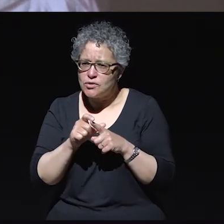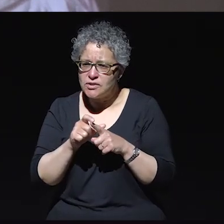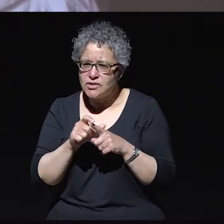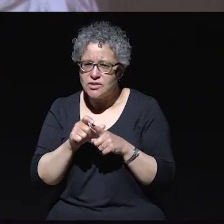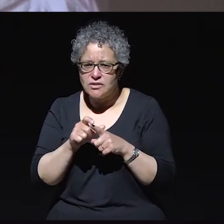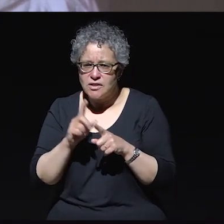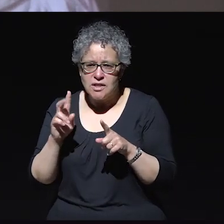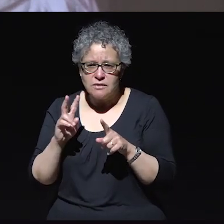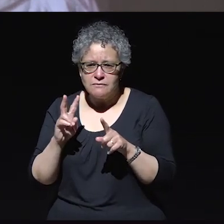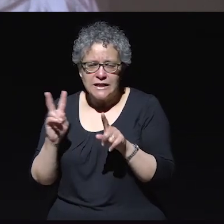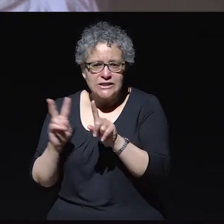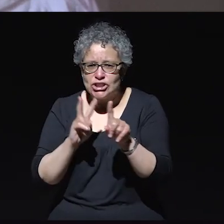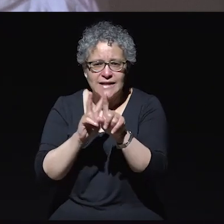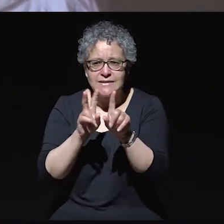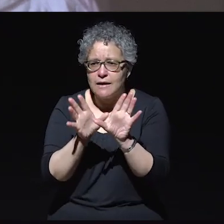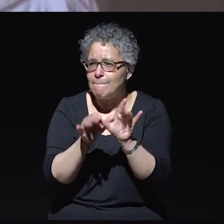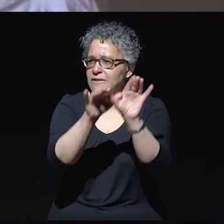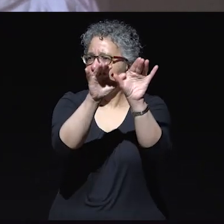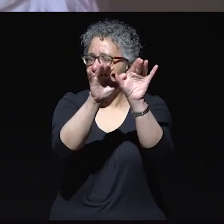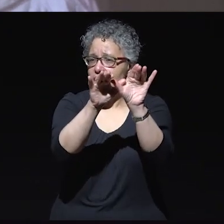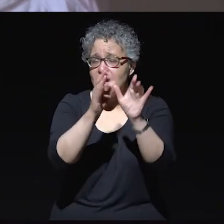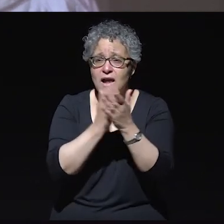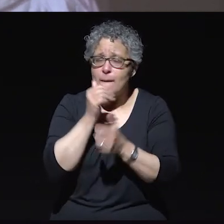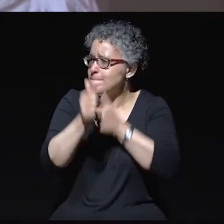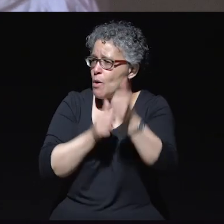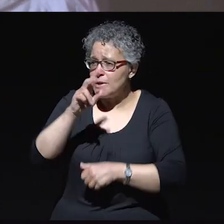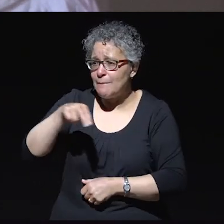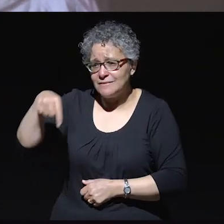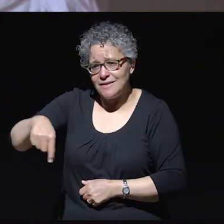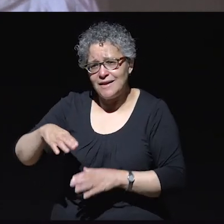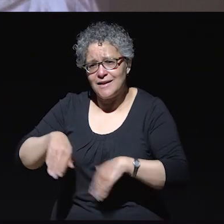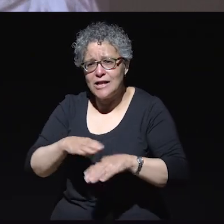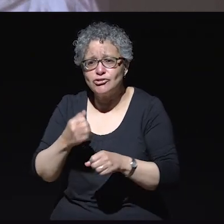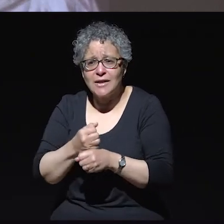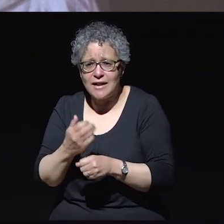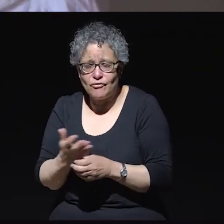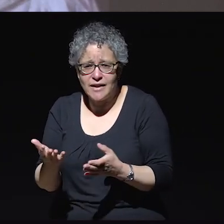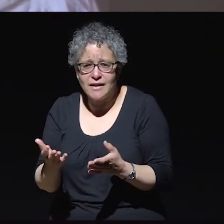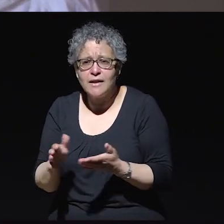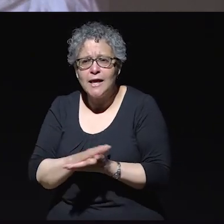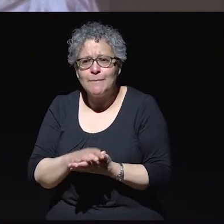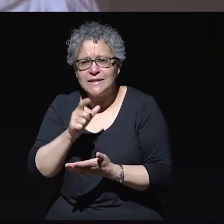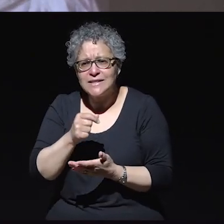which is one of the most popular paintings that we have at the National Gallery, allowed him to extend his art,